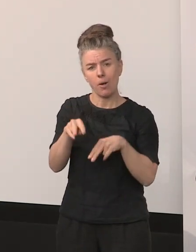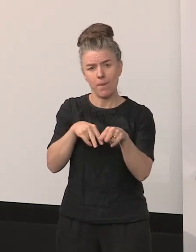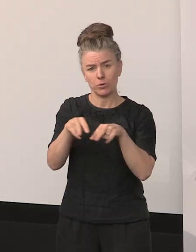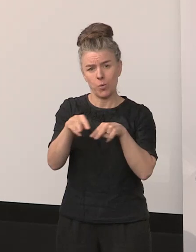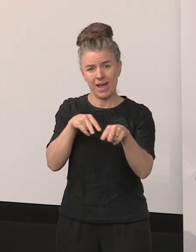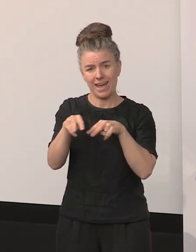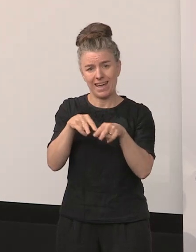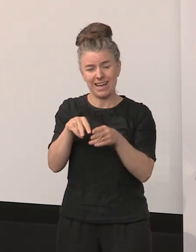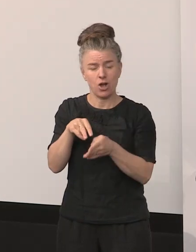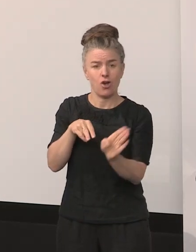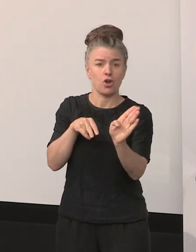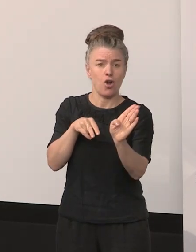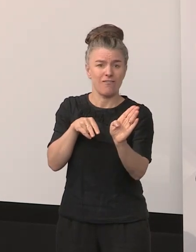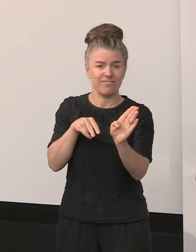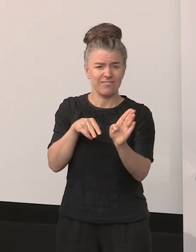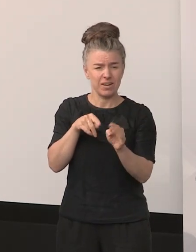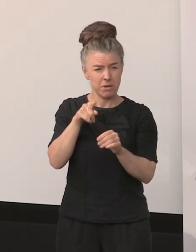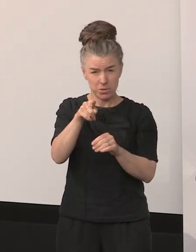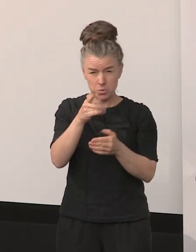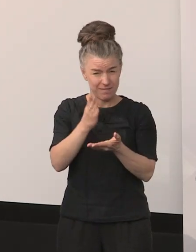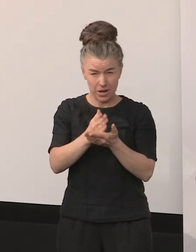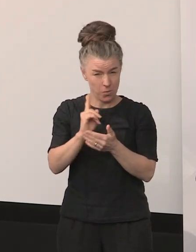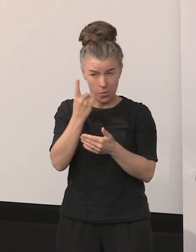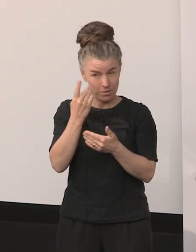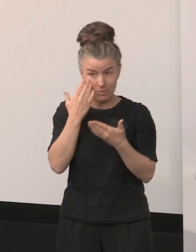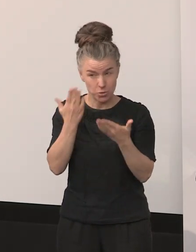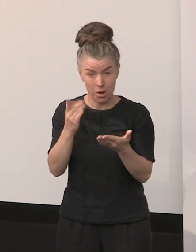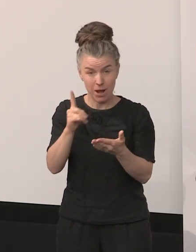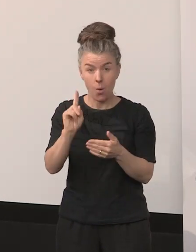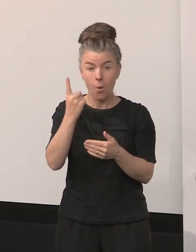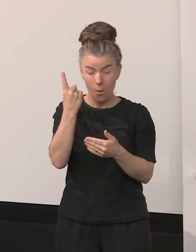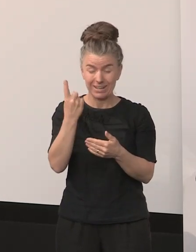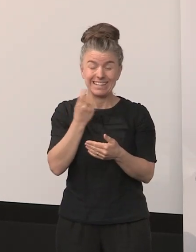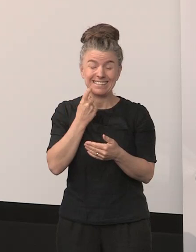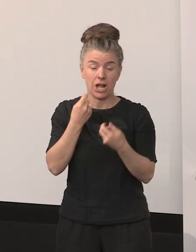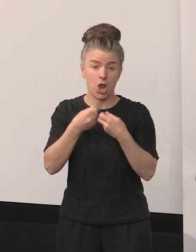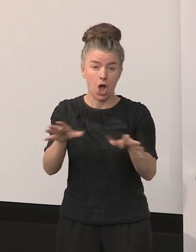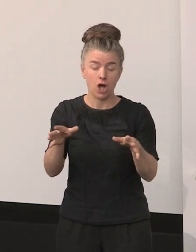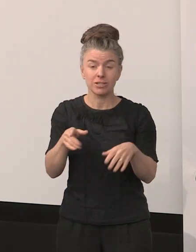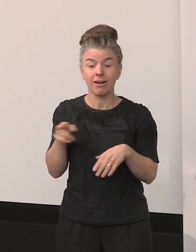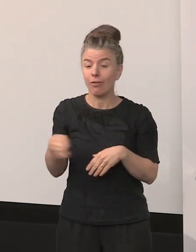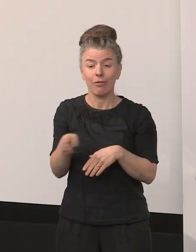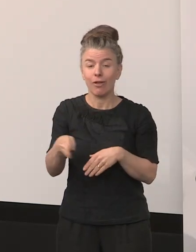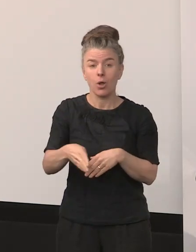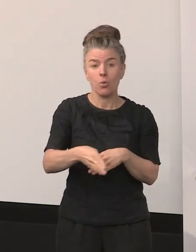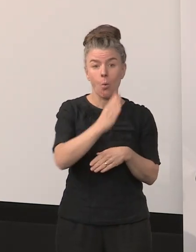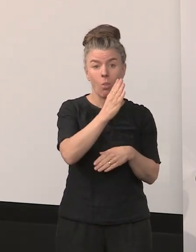actions we are taking. Actually, they took the wrong motorway entrance, and ended up - and for those of you who